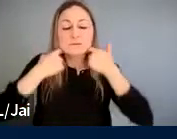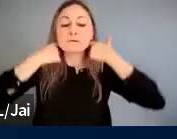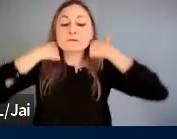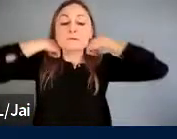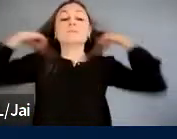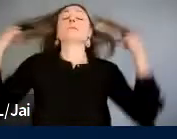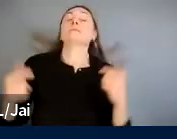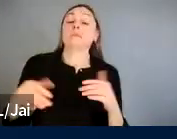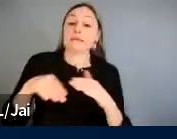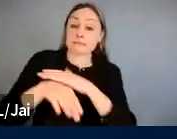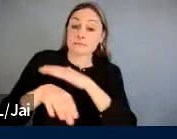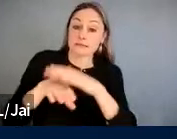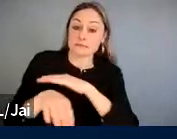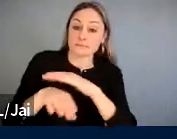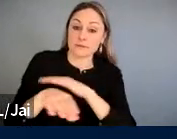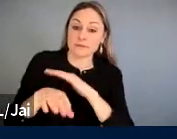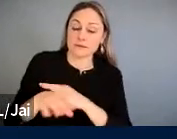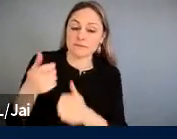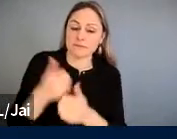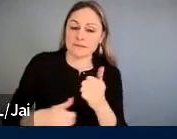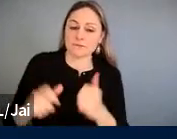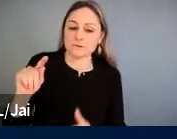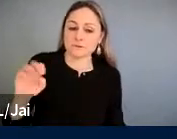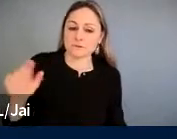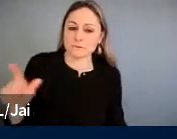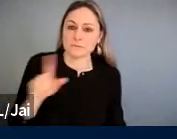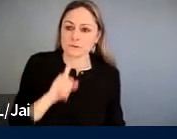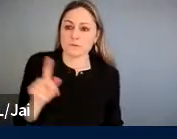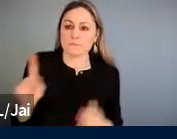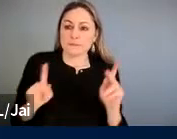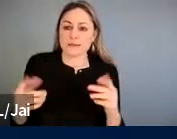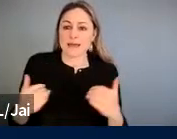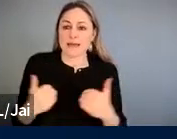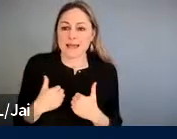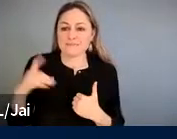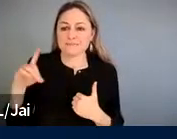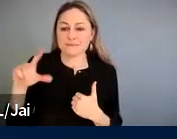accessibility of the tools to ensure that people with disabilities also have the opportunity